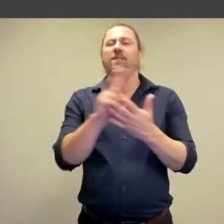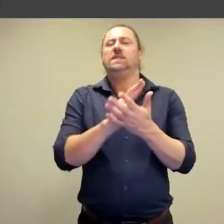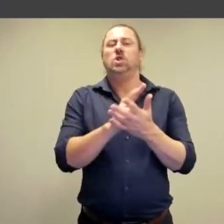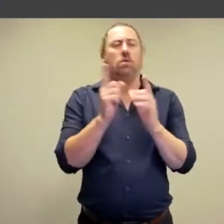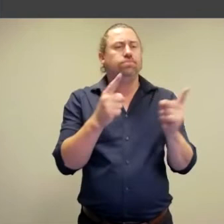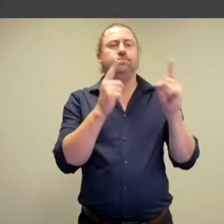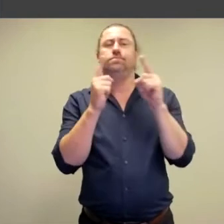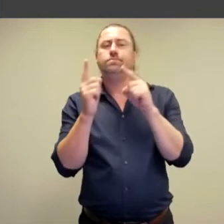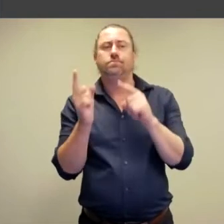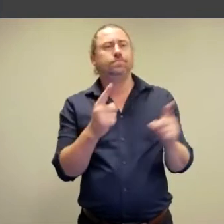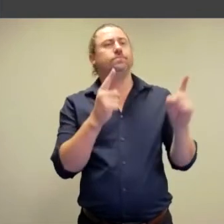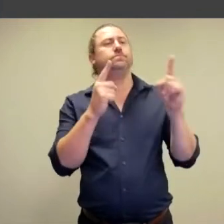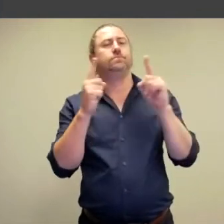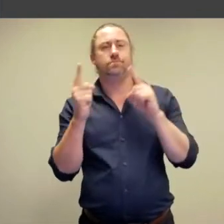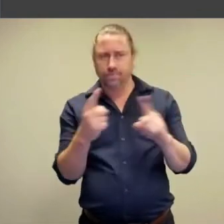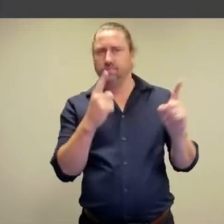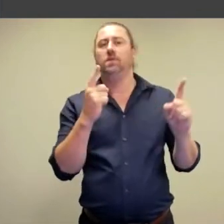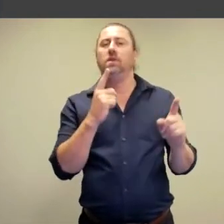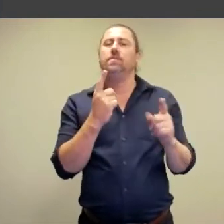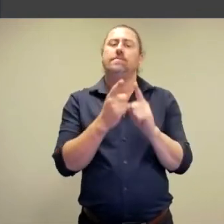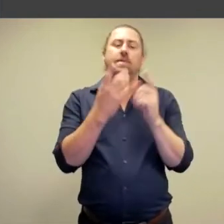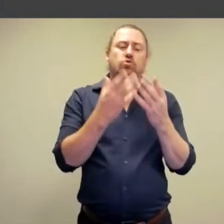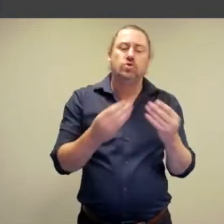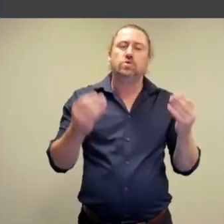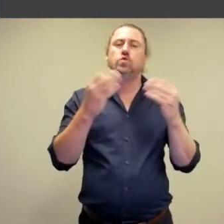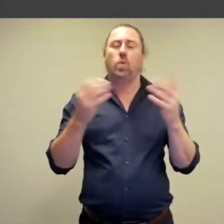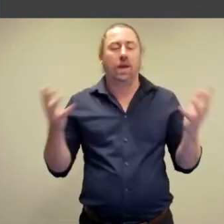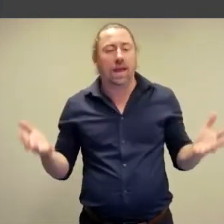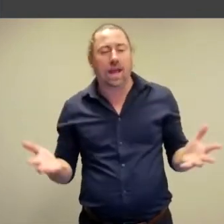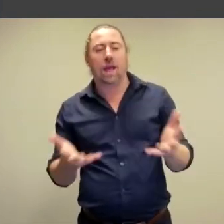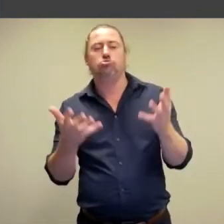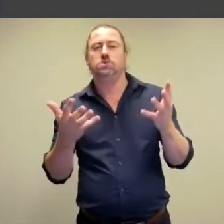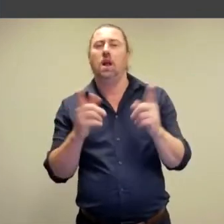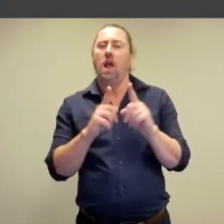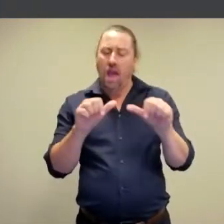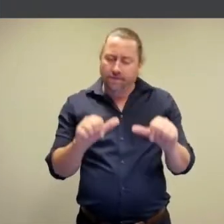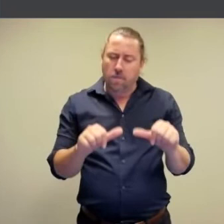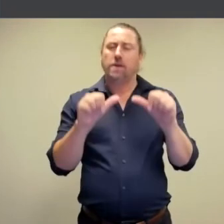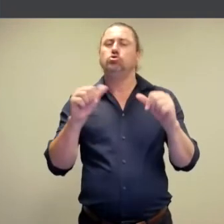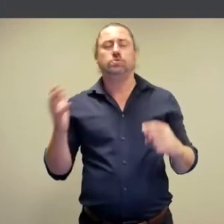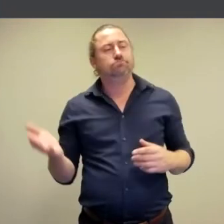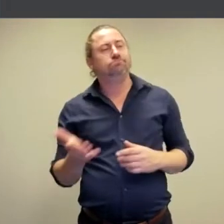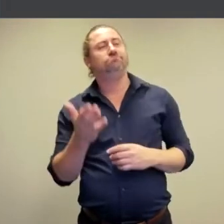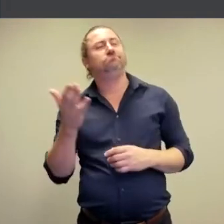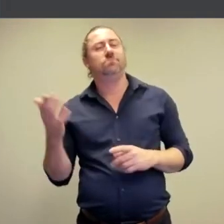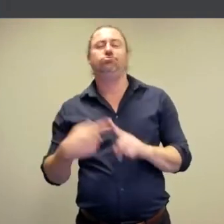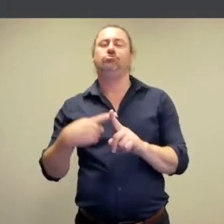fill their speech with gentle encouraging